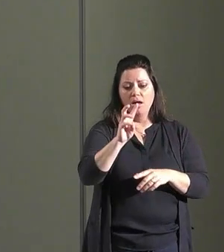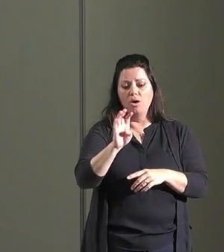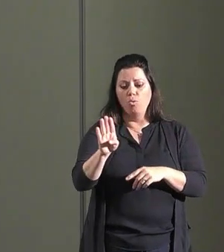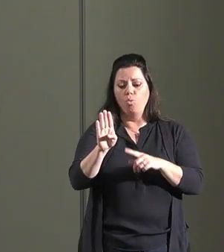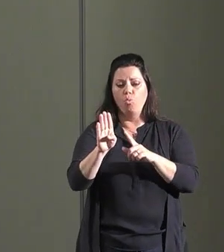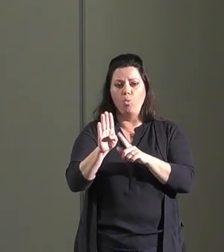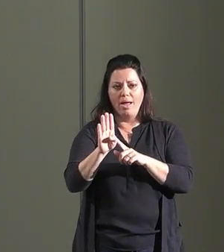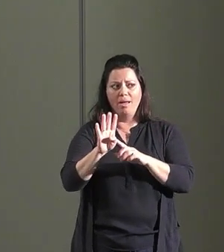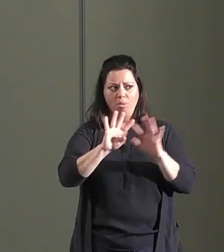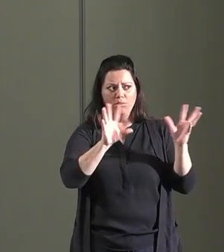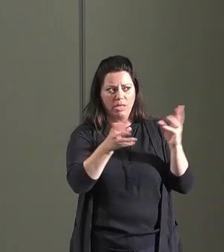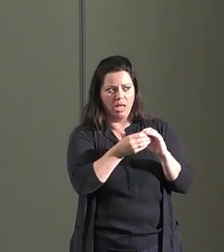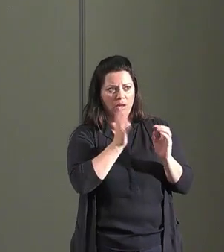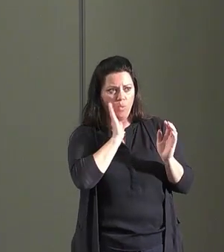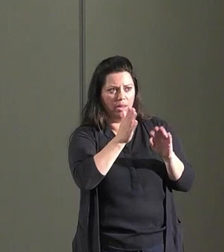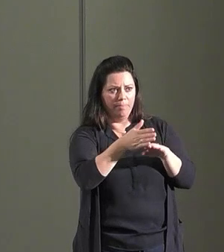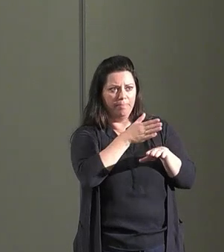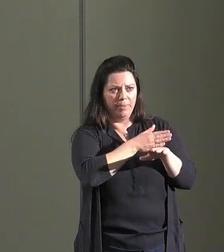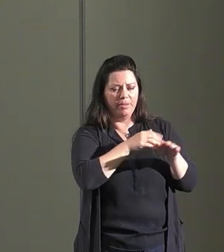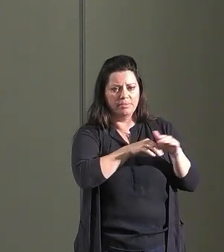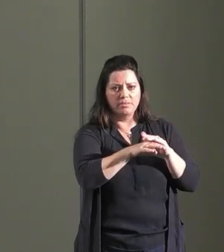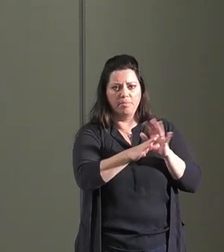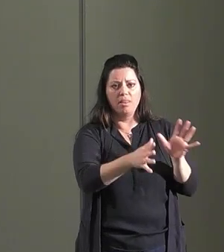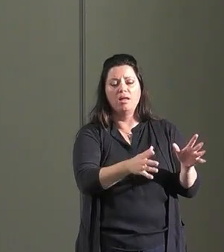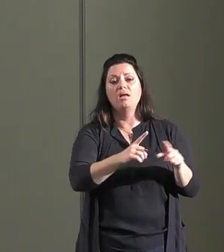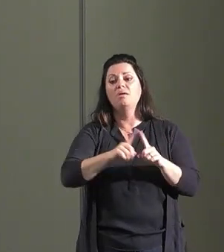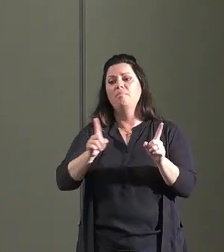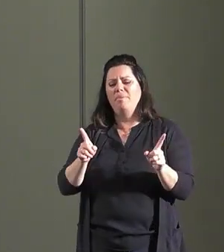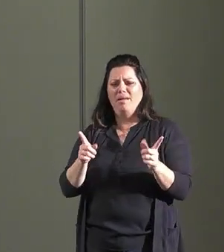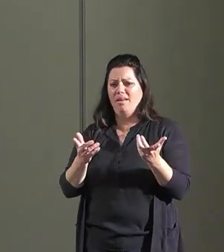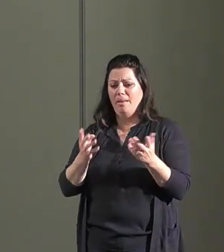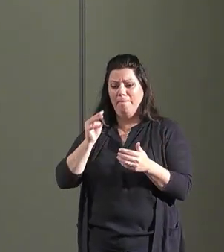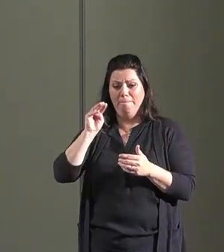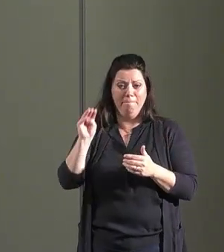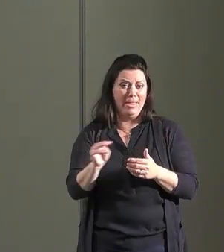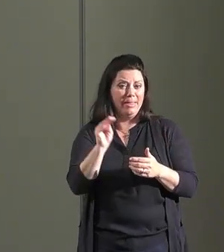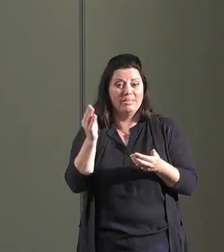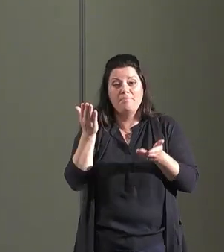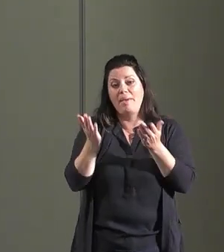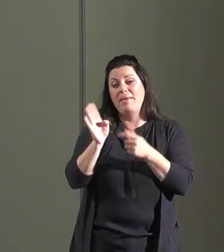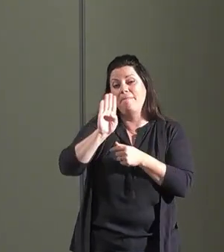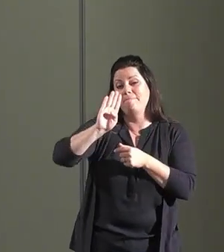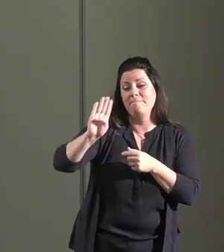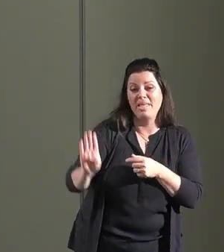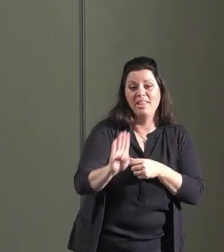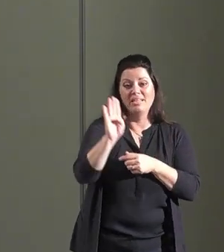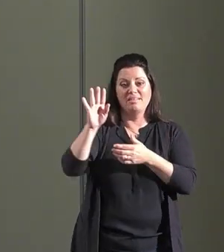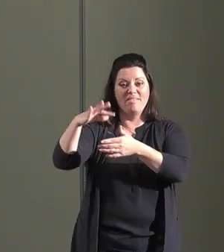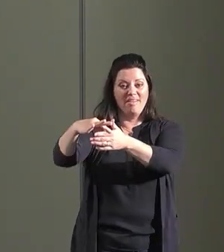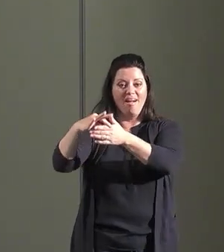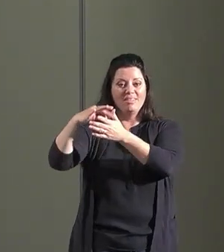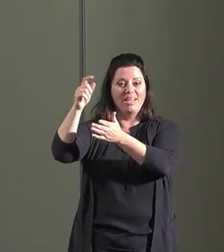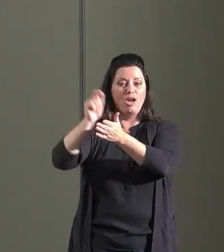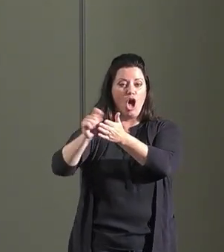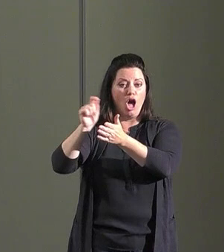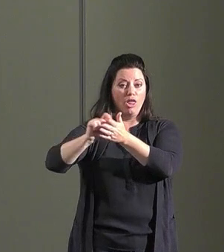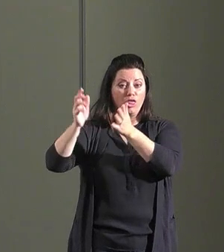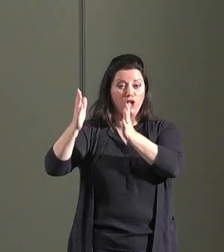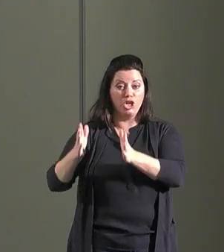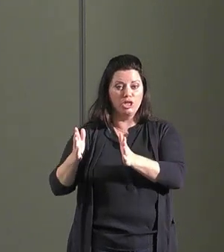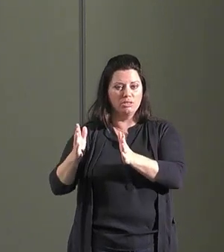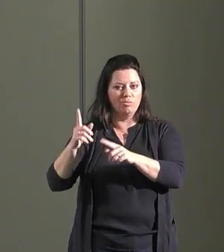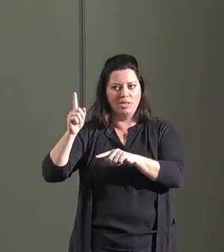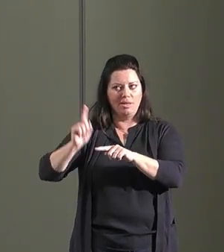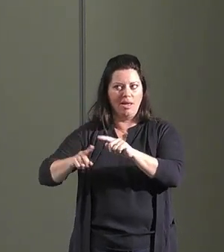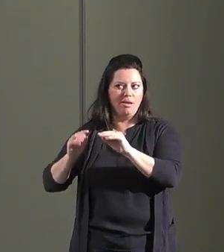accessible. We have millions billions of content authors we will never educate them all. And what